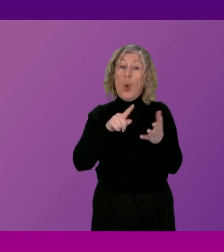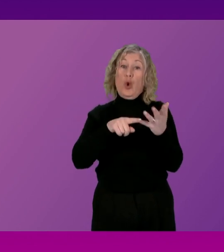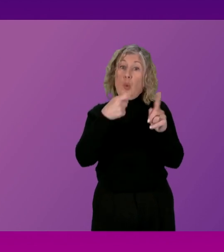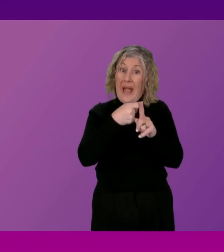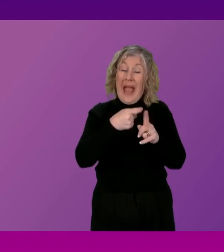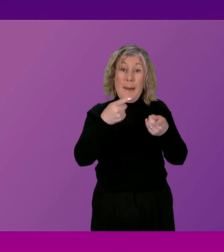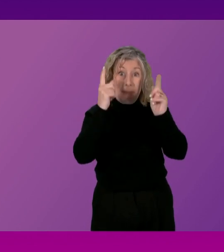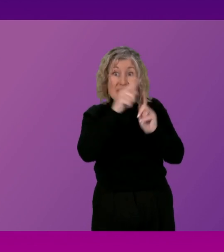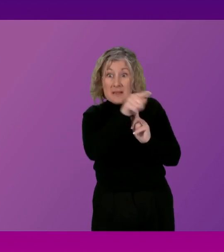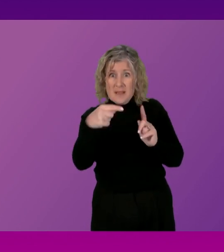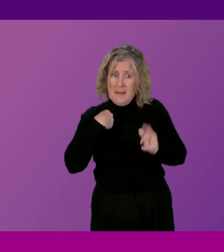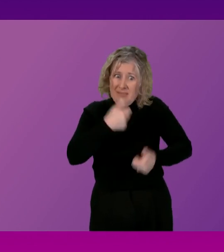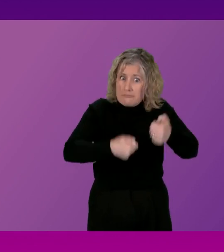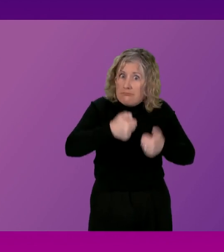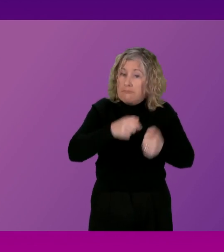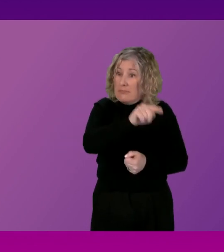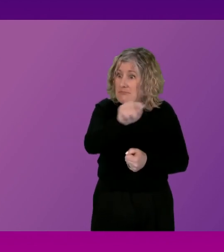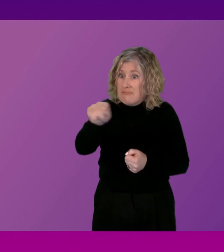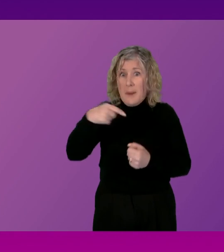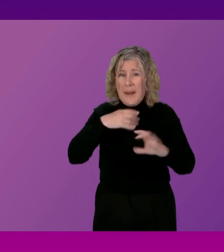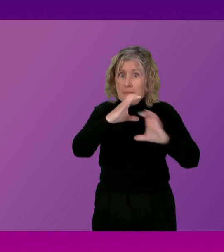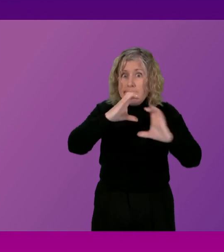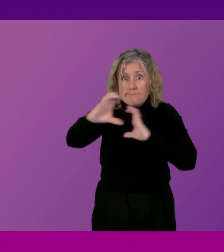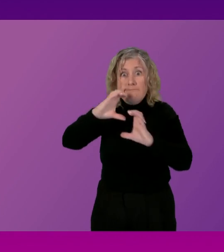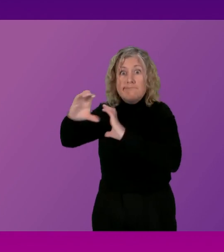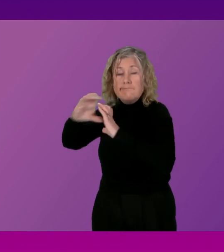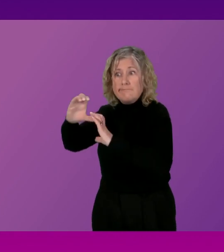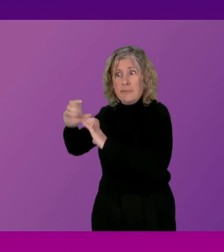and Opposition politicians across the chamber with whom I communicated.